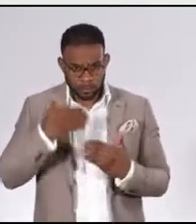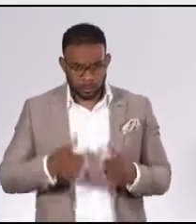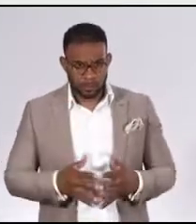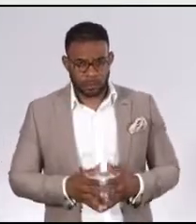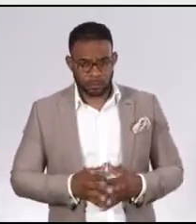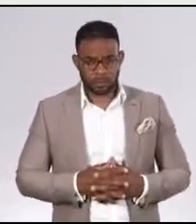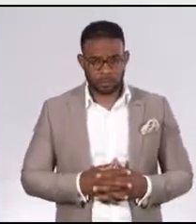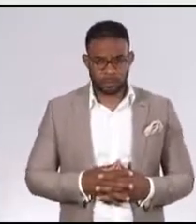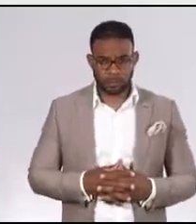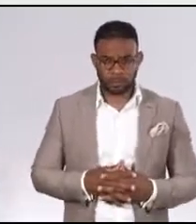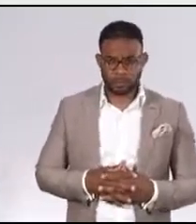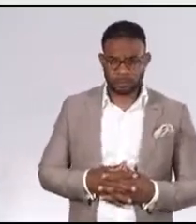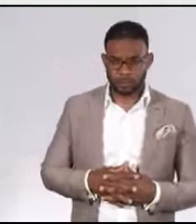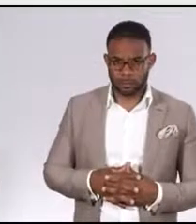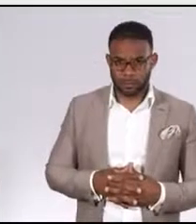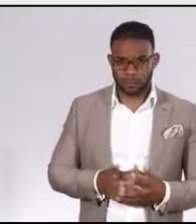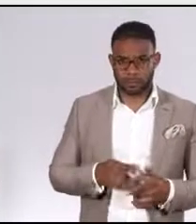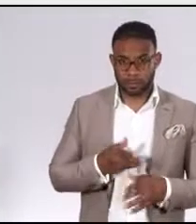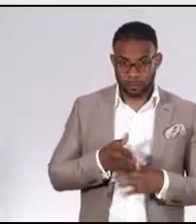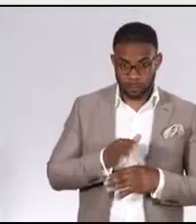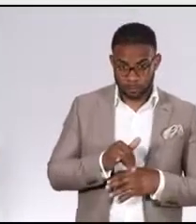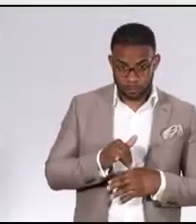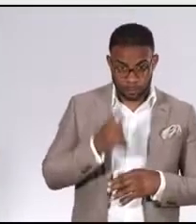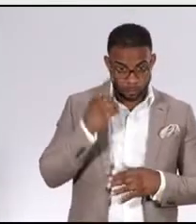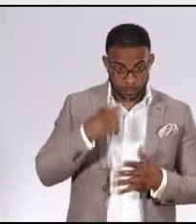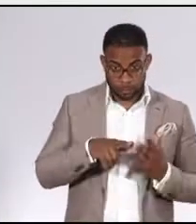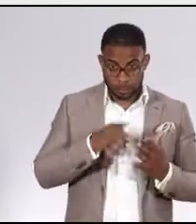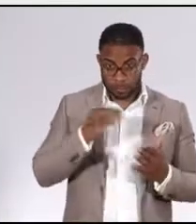um And then after that, for those who do know the cause,